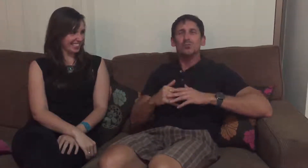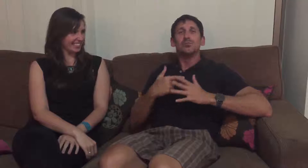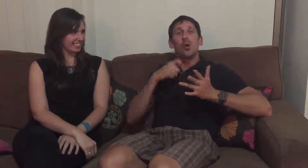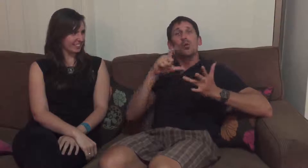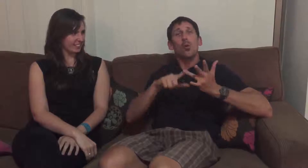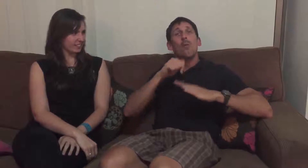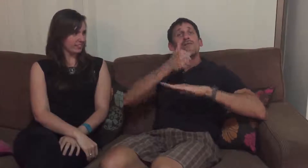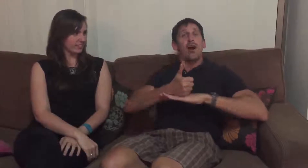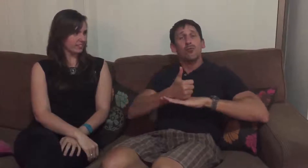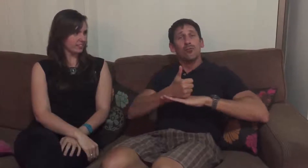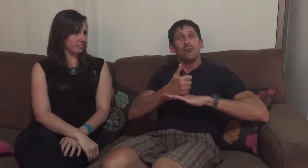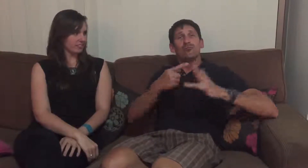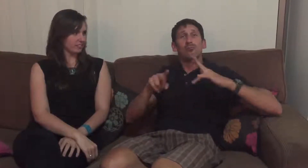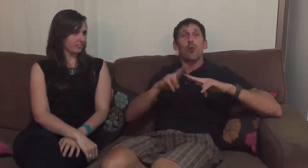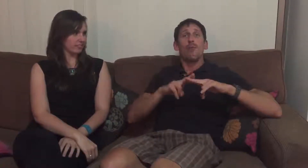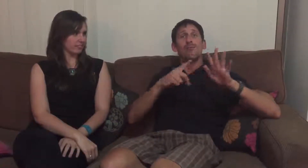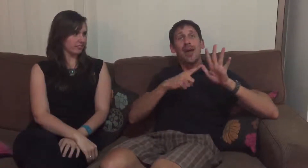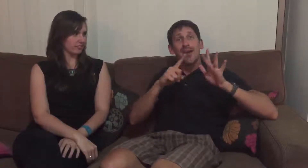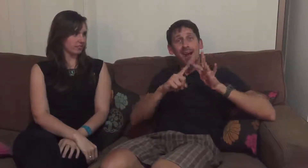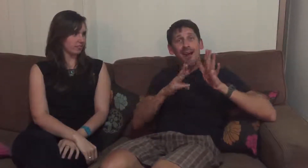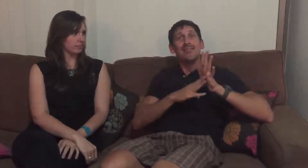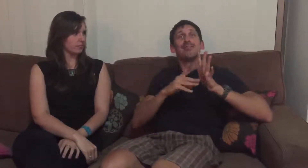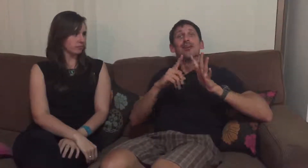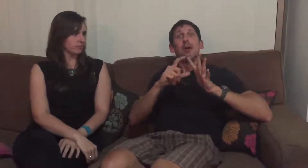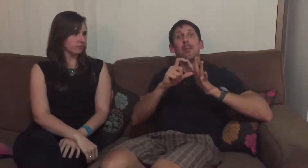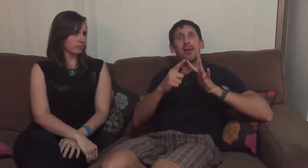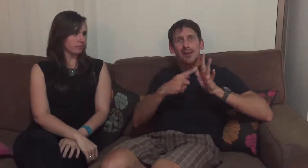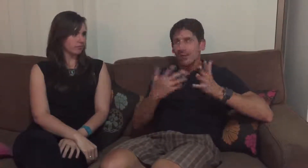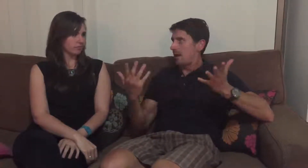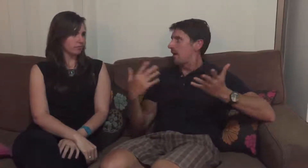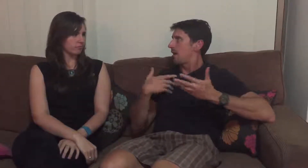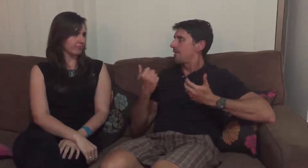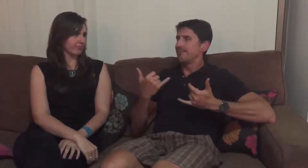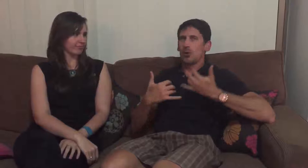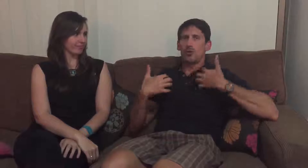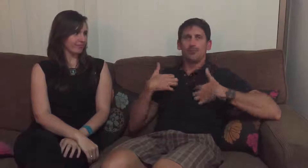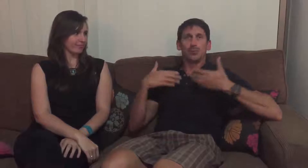Hi, I'm Alex Jones. I'm the co-founder of Ai-Media. It's my very great pleasure